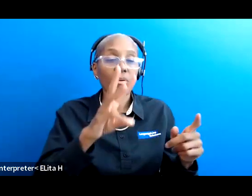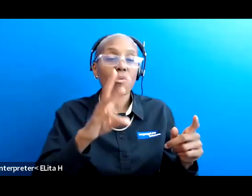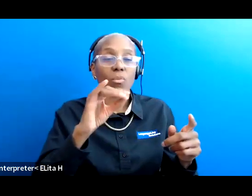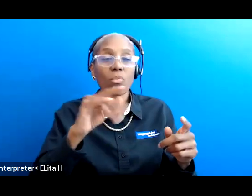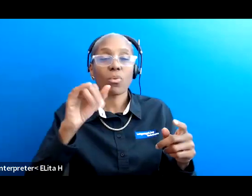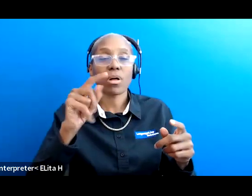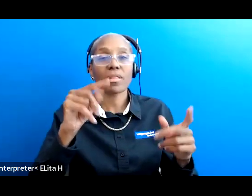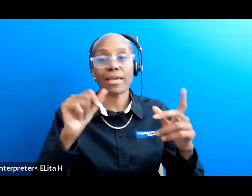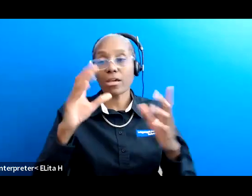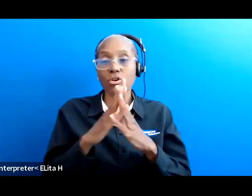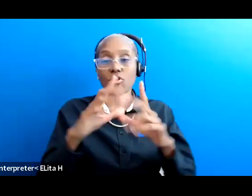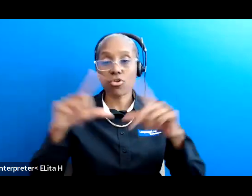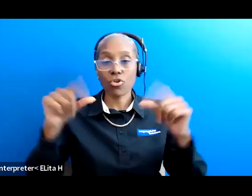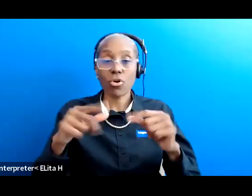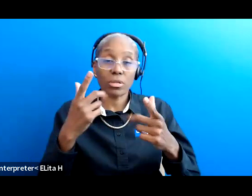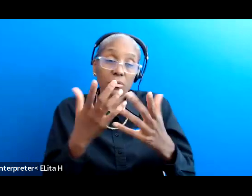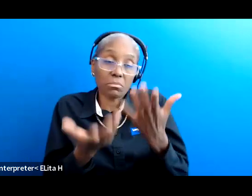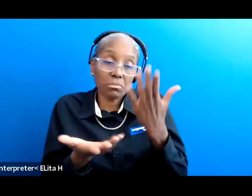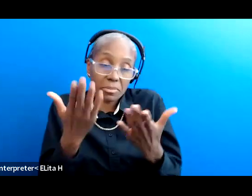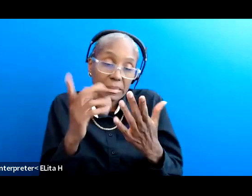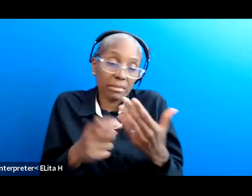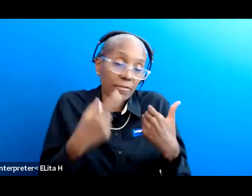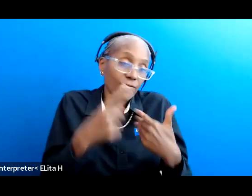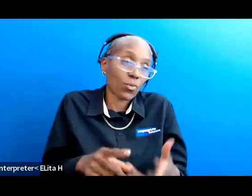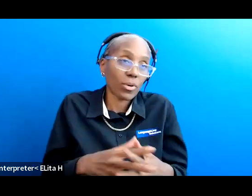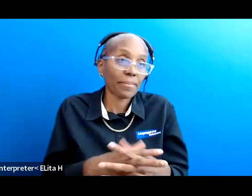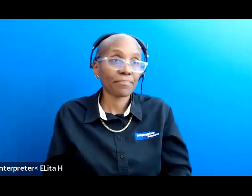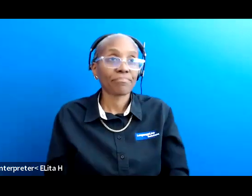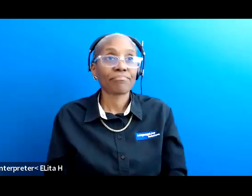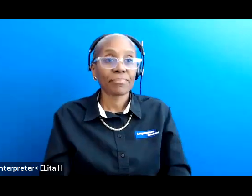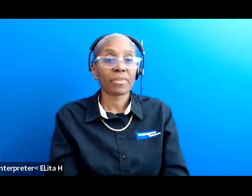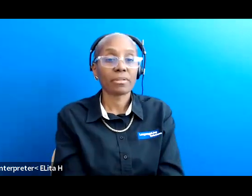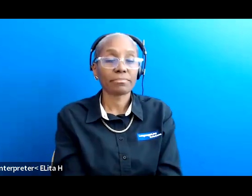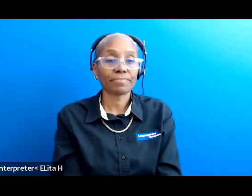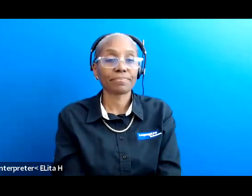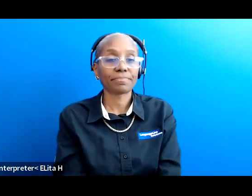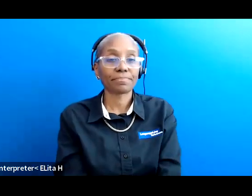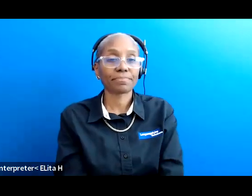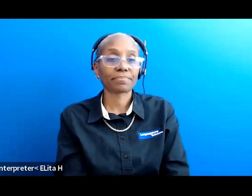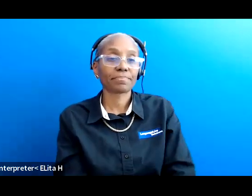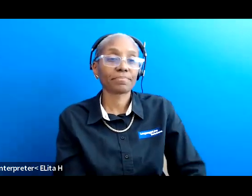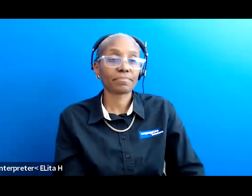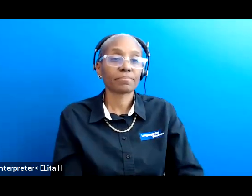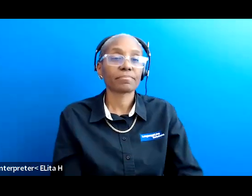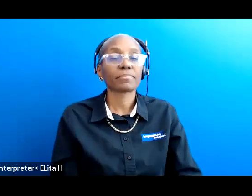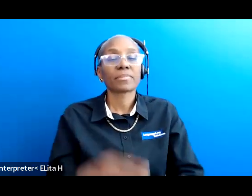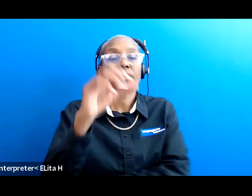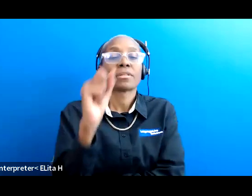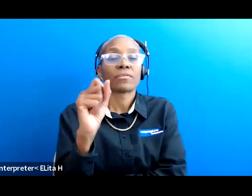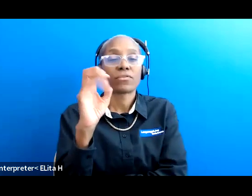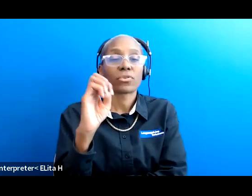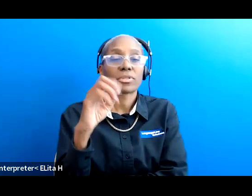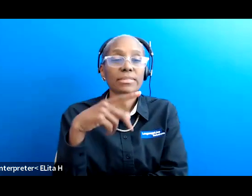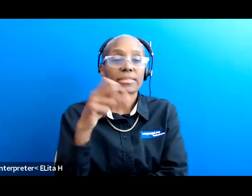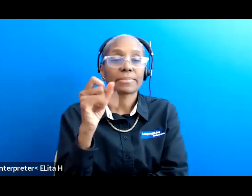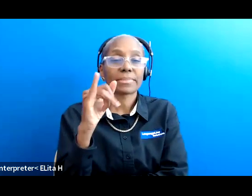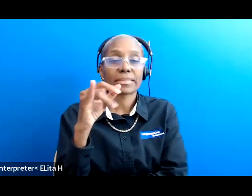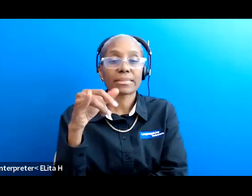There are other wallet cards as well for sepsis and they